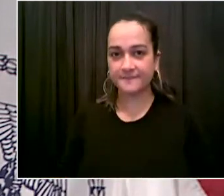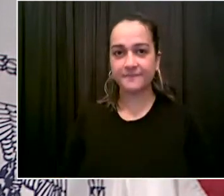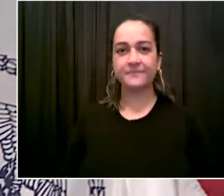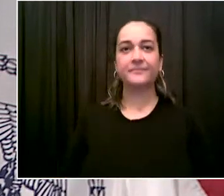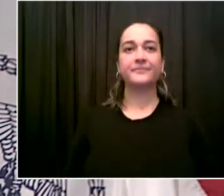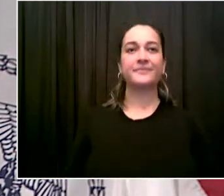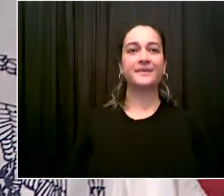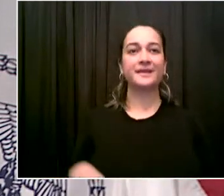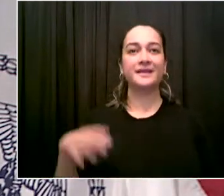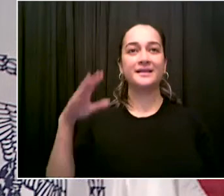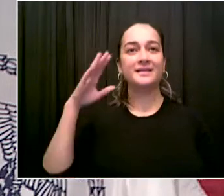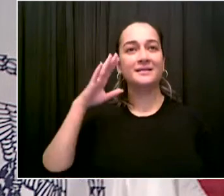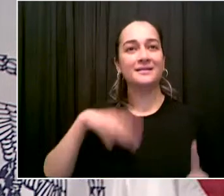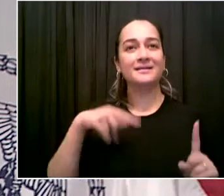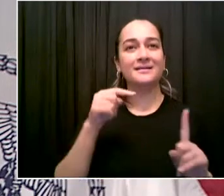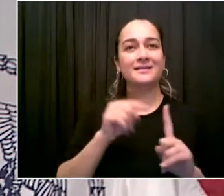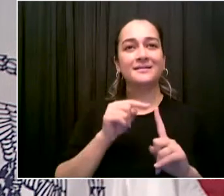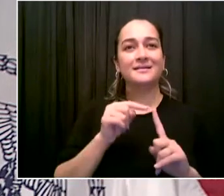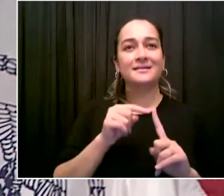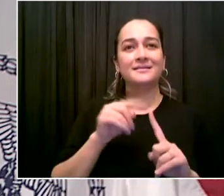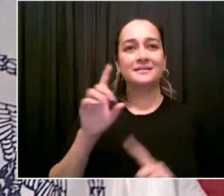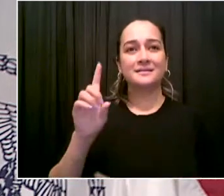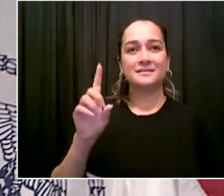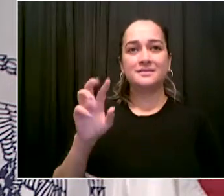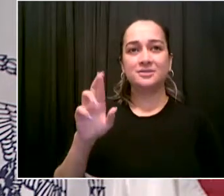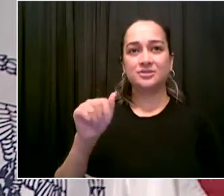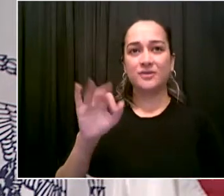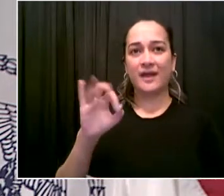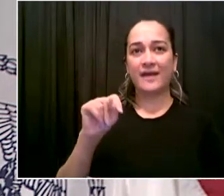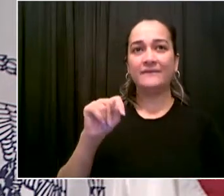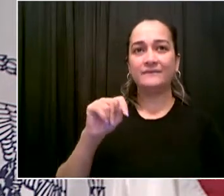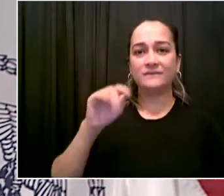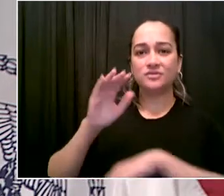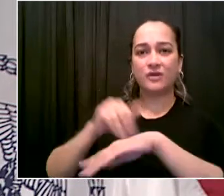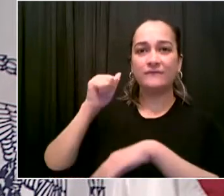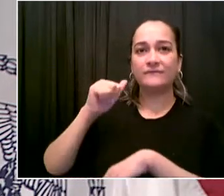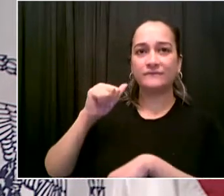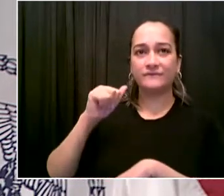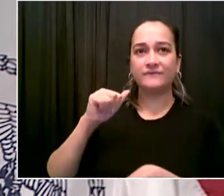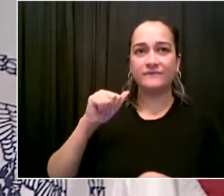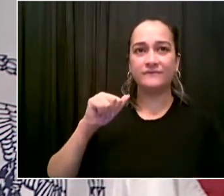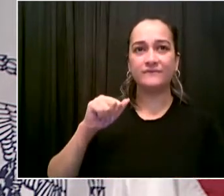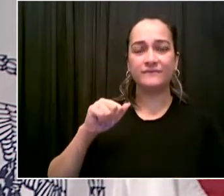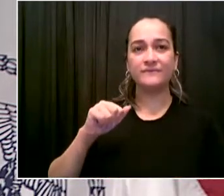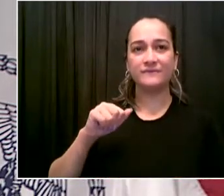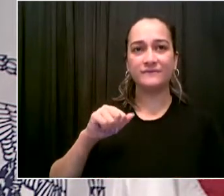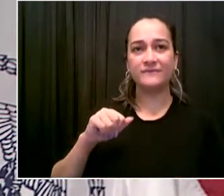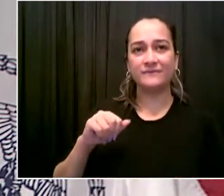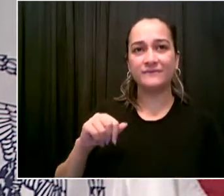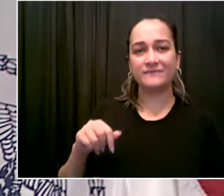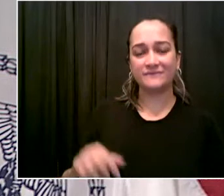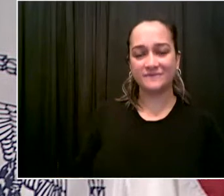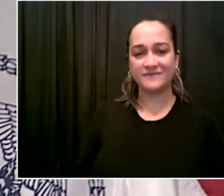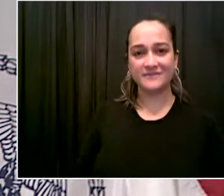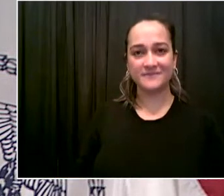DRAFT JUAN MANUEL MOVEMENT. THS II S SOMETHING I'VE BEEN WORKING ON QUITELY.